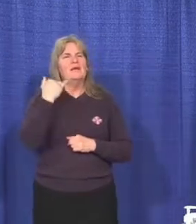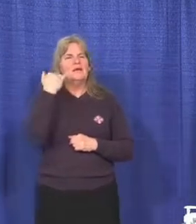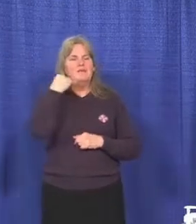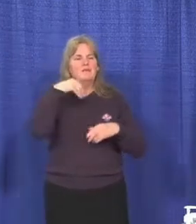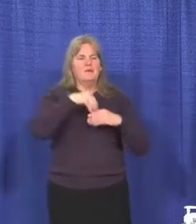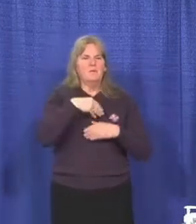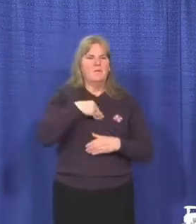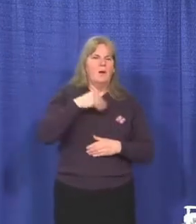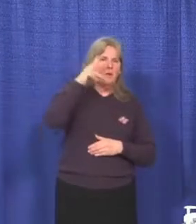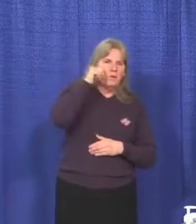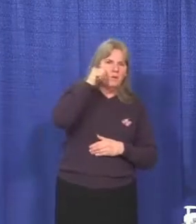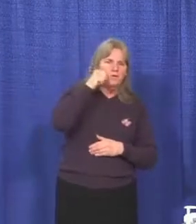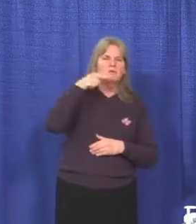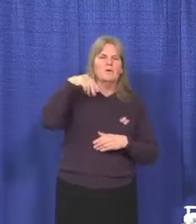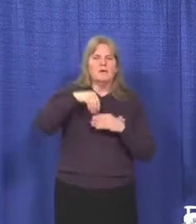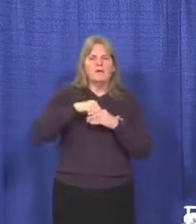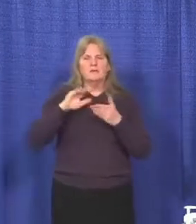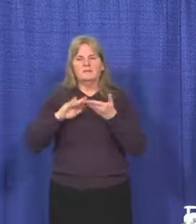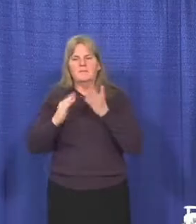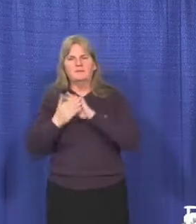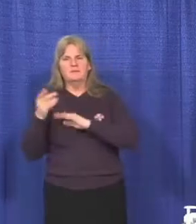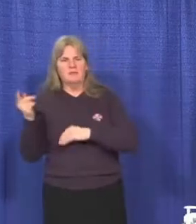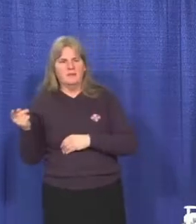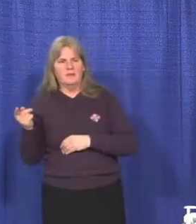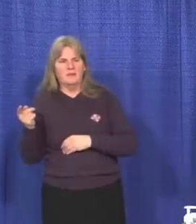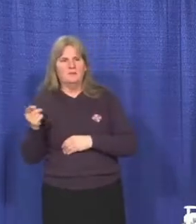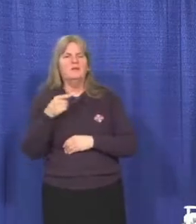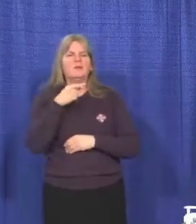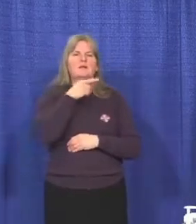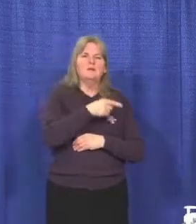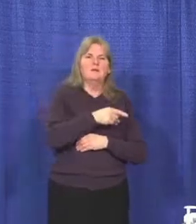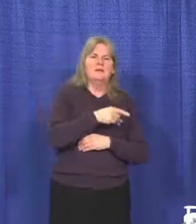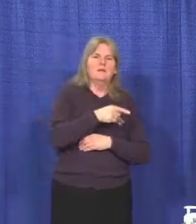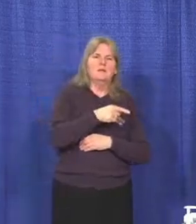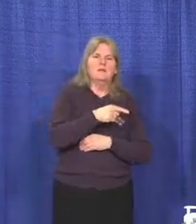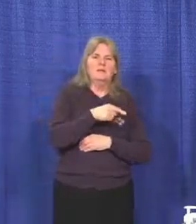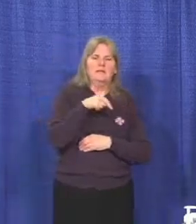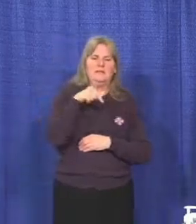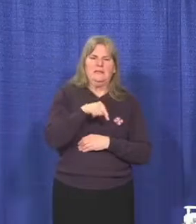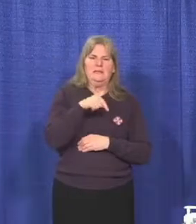Whitehorse or enrolled Yukon.